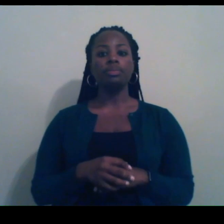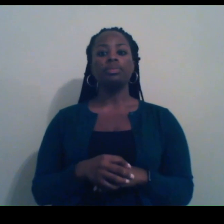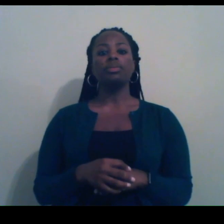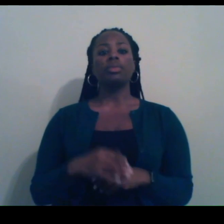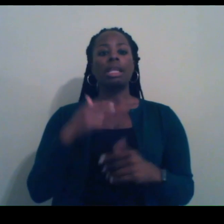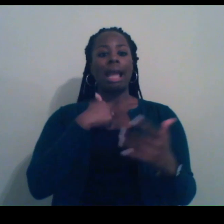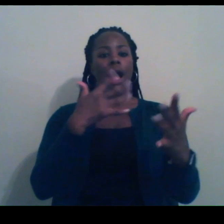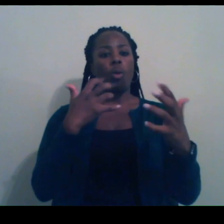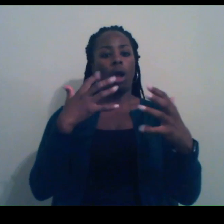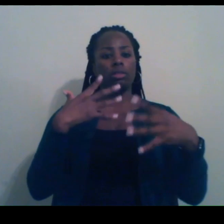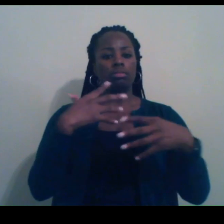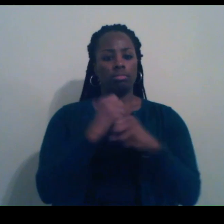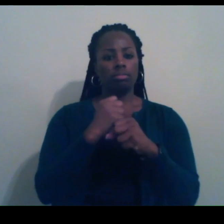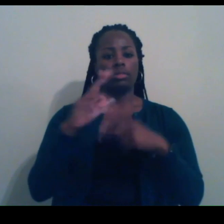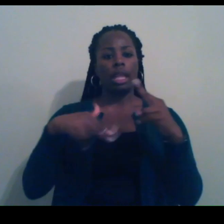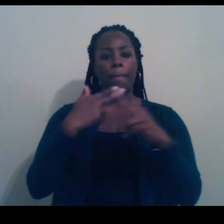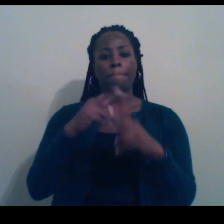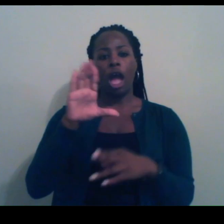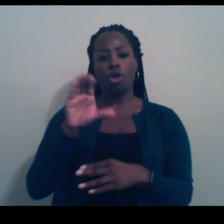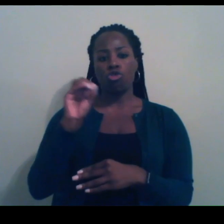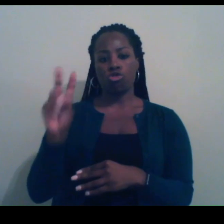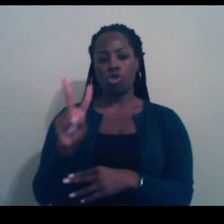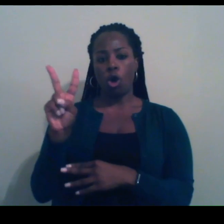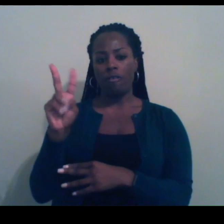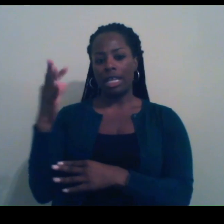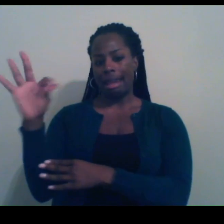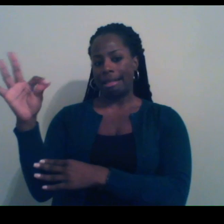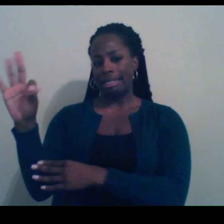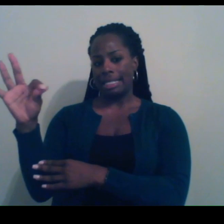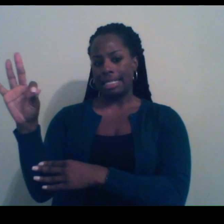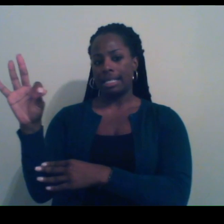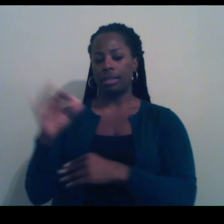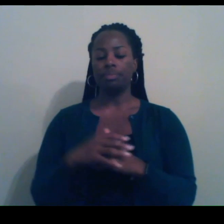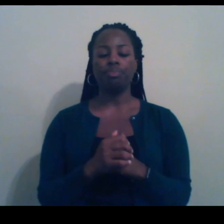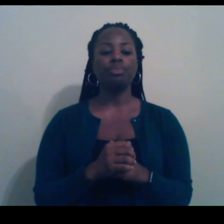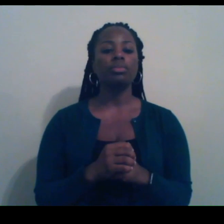face with COVID-19 as the vice president mentioned as of this morning we have a